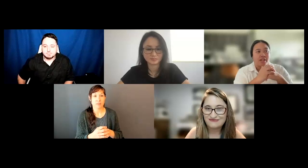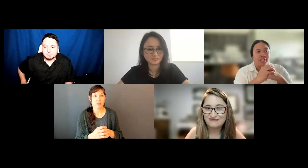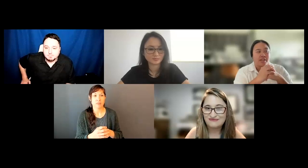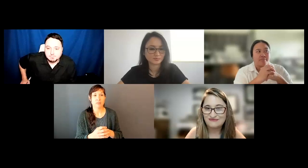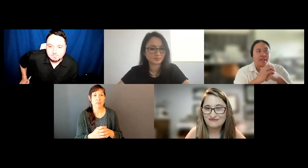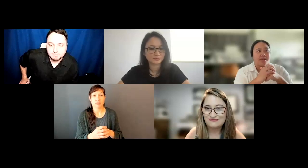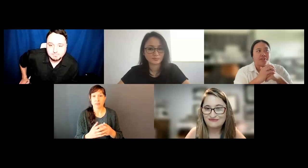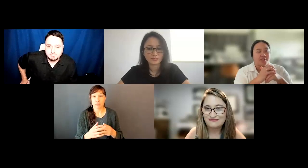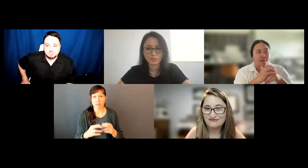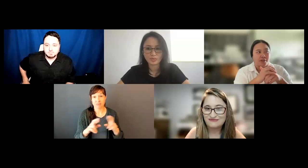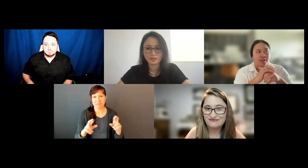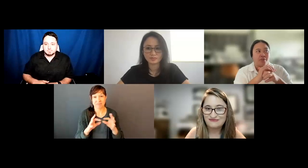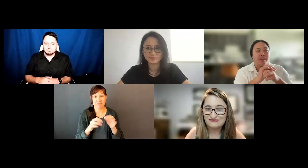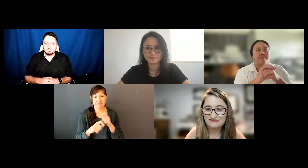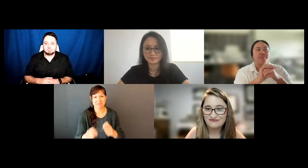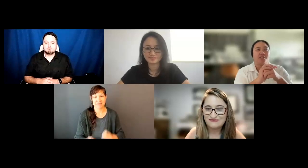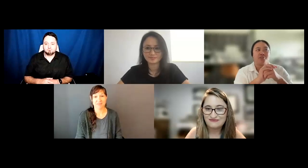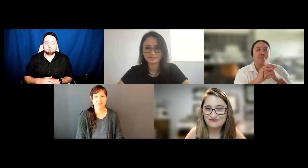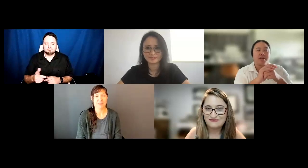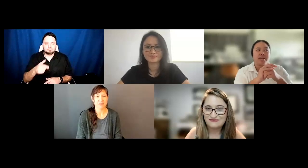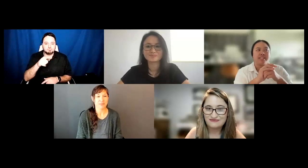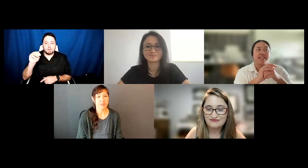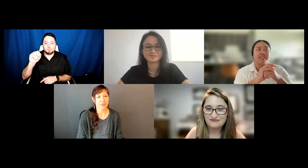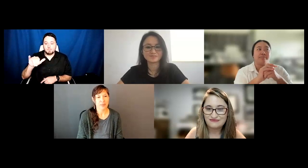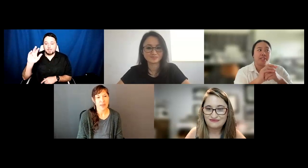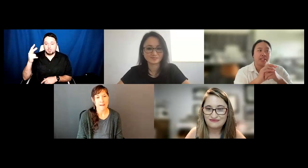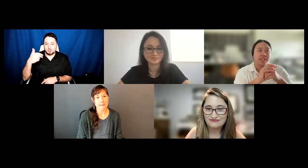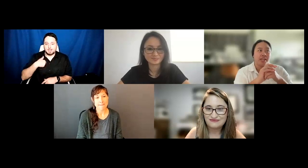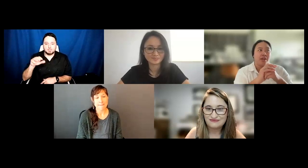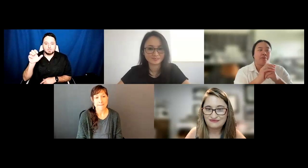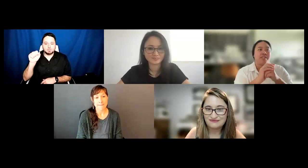On May 3rd, we have the social media accessibility